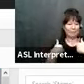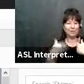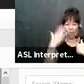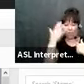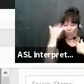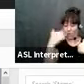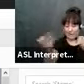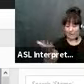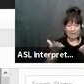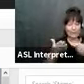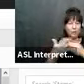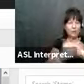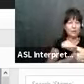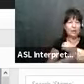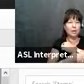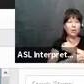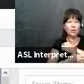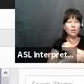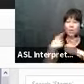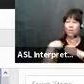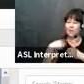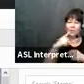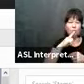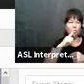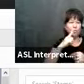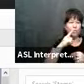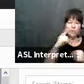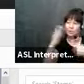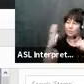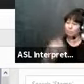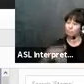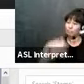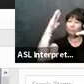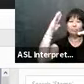we have a higher case rate and higher test positivity.